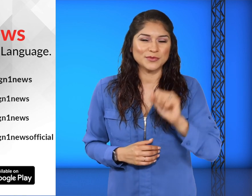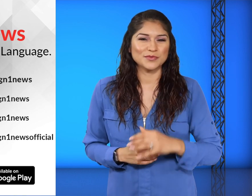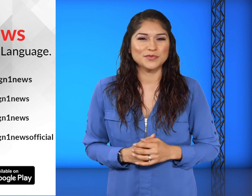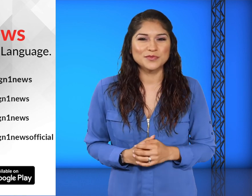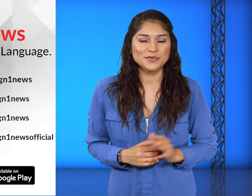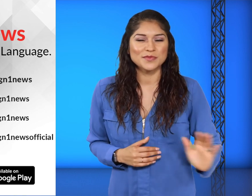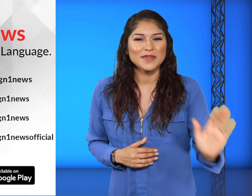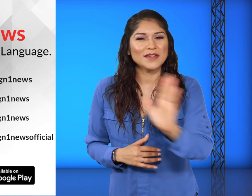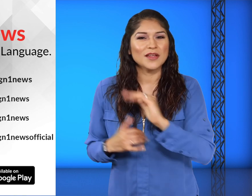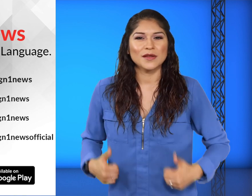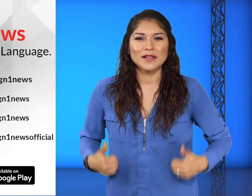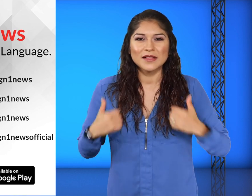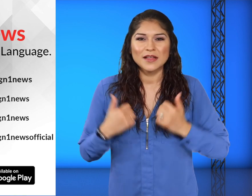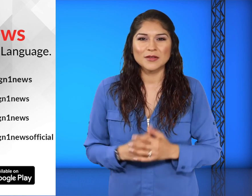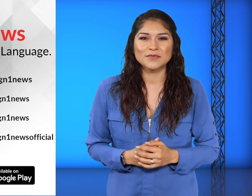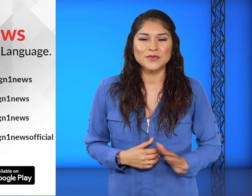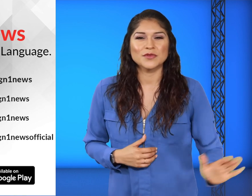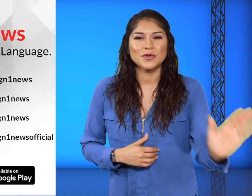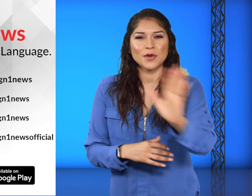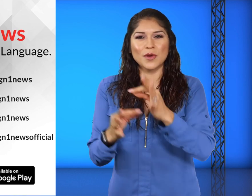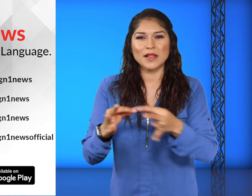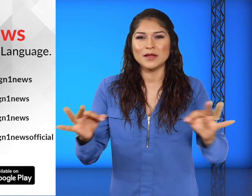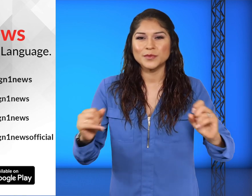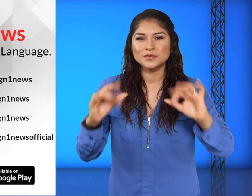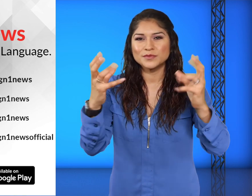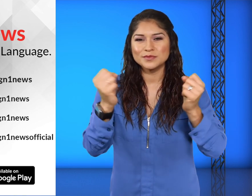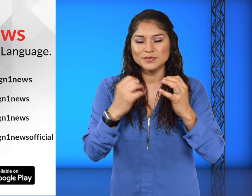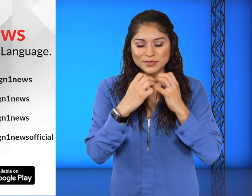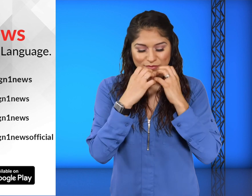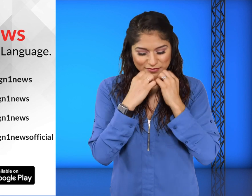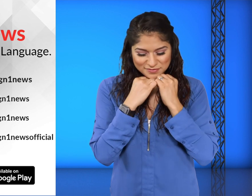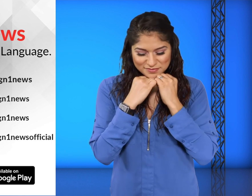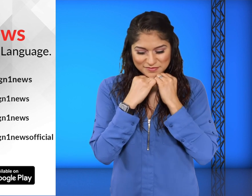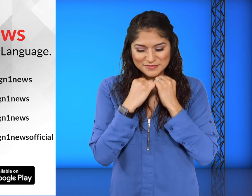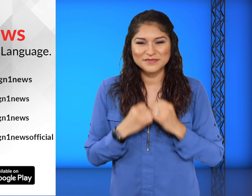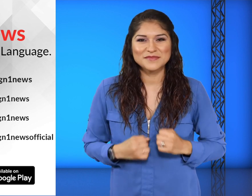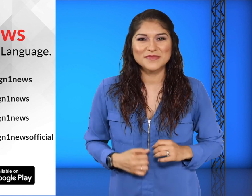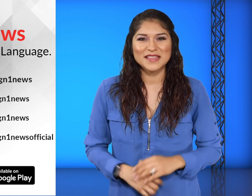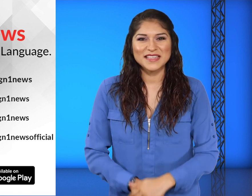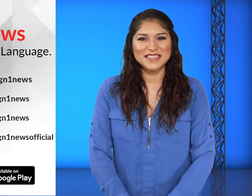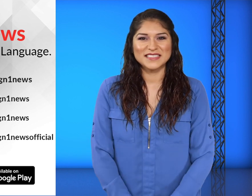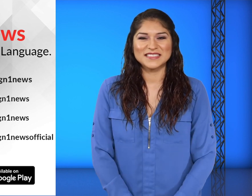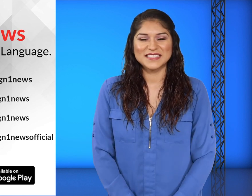Sign1News. Your life. Your language.